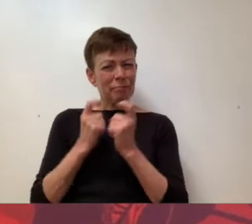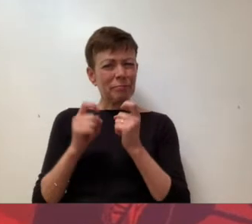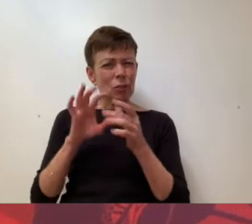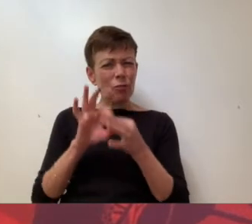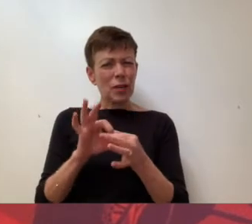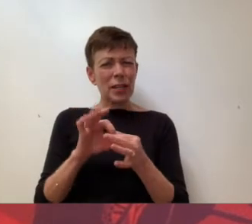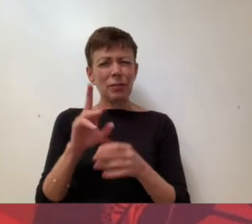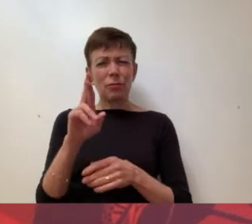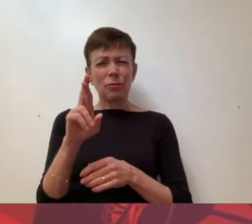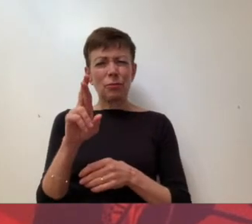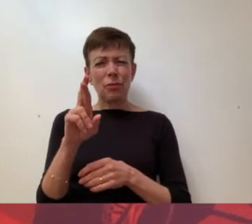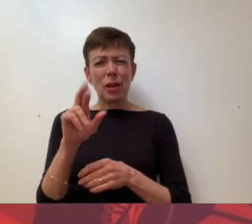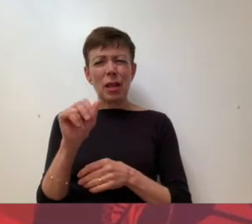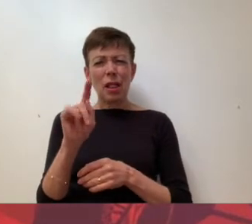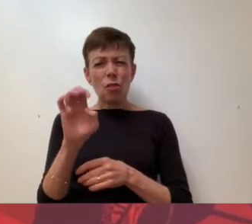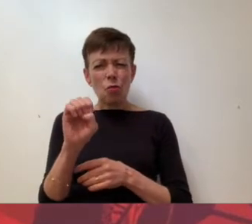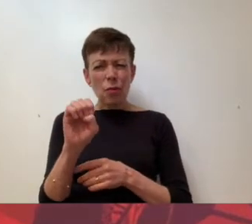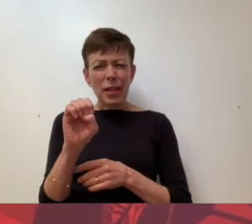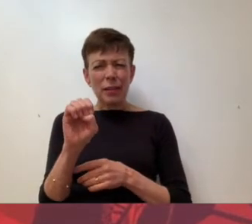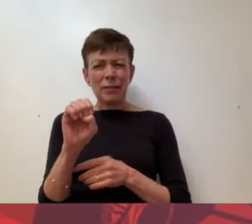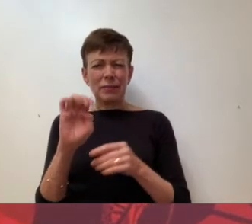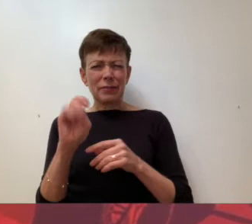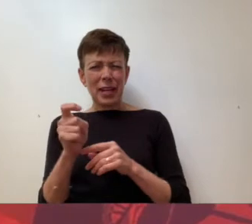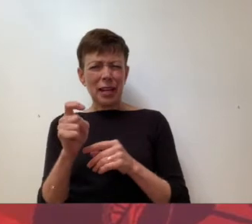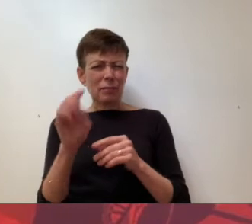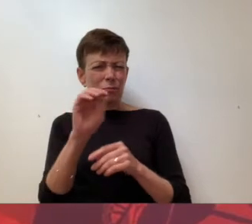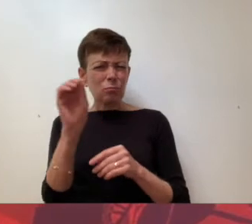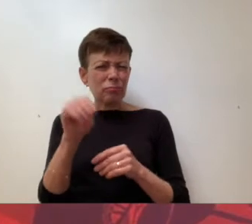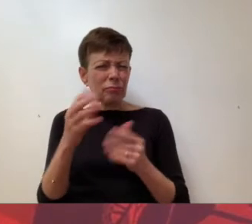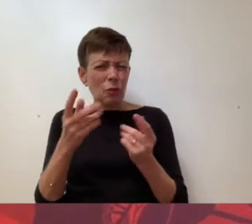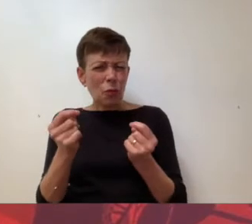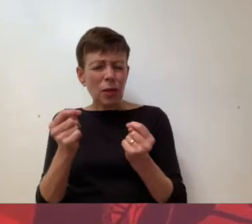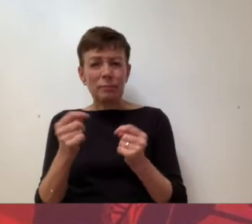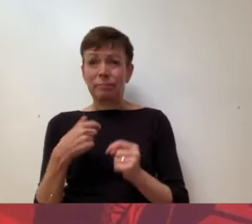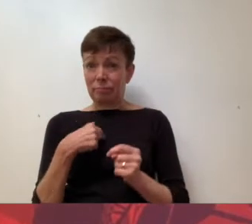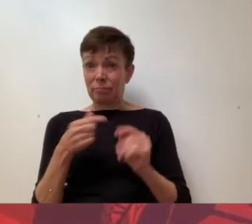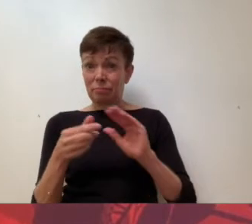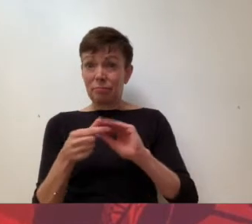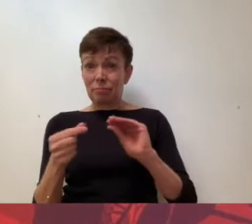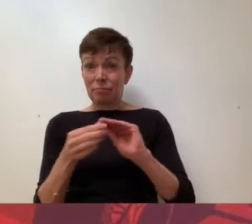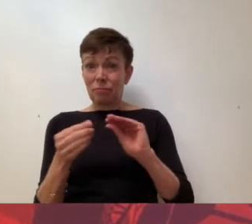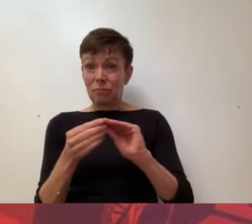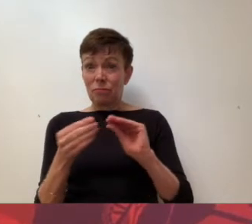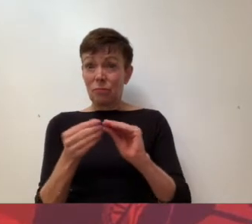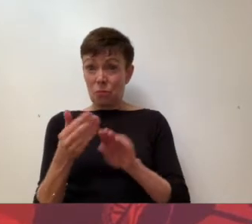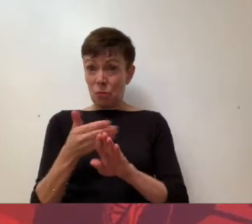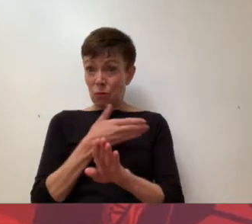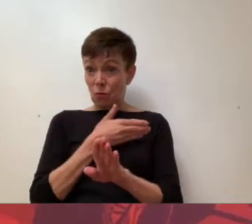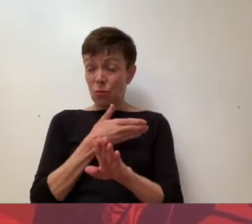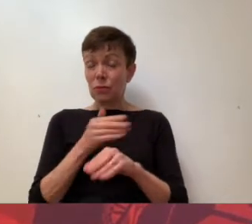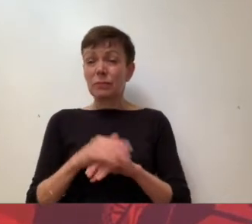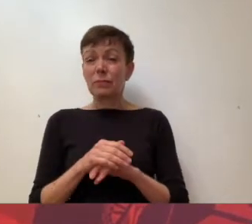for the deferment of the Business Improvement Area tax. The citizens have been, and rightly so, asking about the actual Tax Rate Bylaw and the actual tax rate. So I've commented